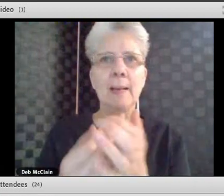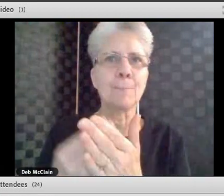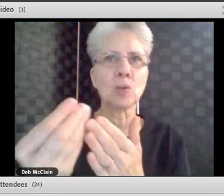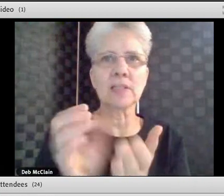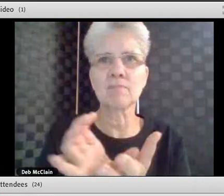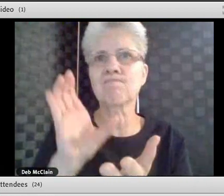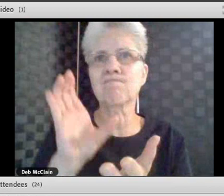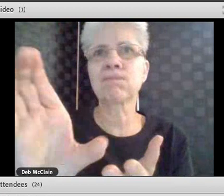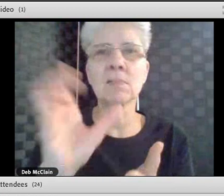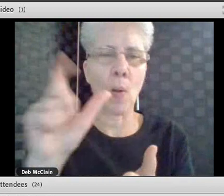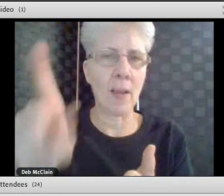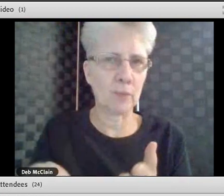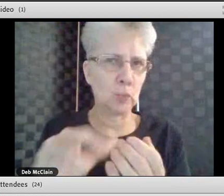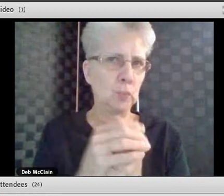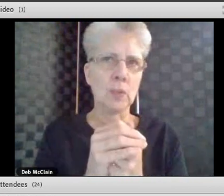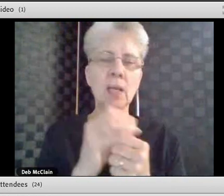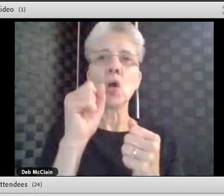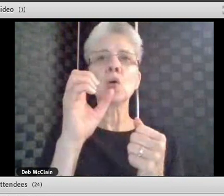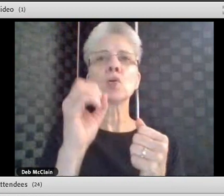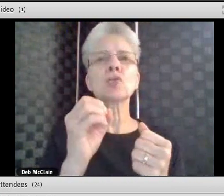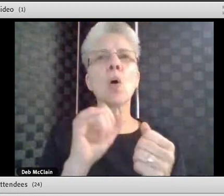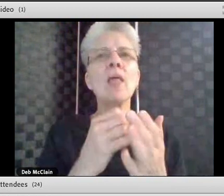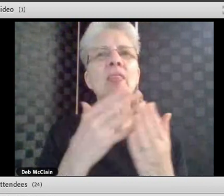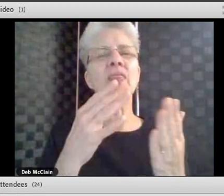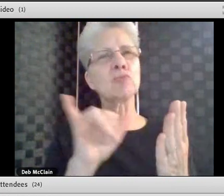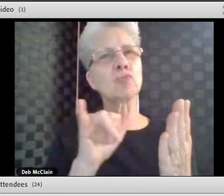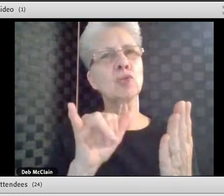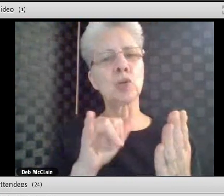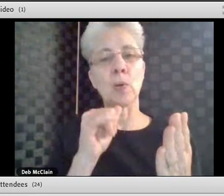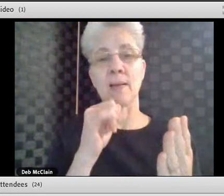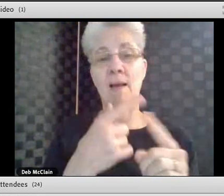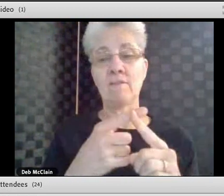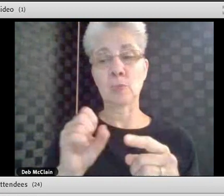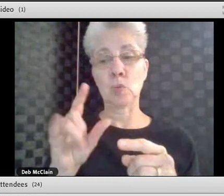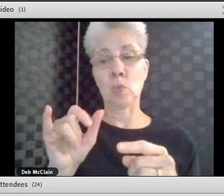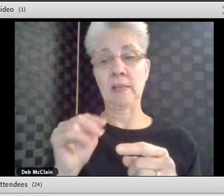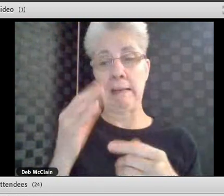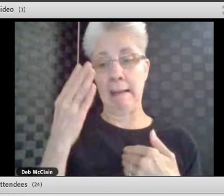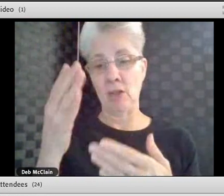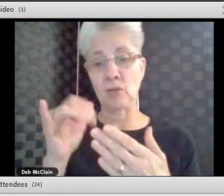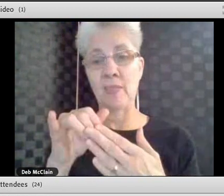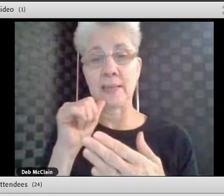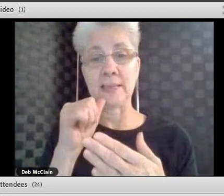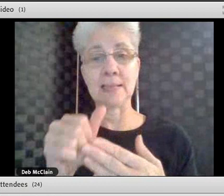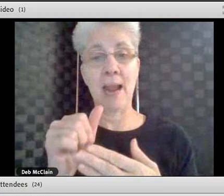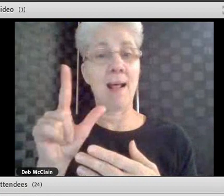full-funded huge purchase. And the thing, too, about SWFLN,